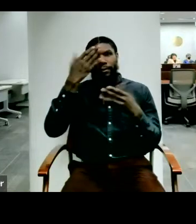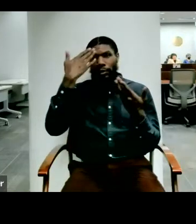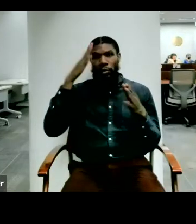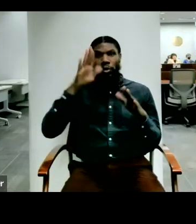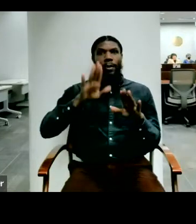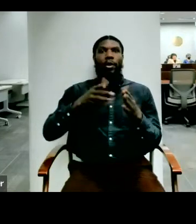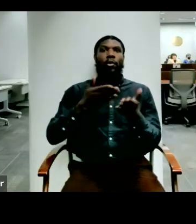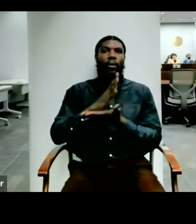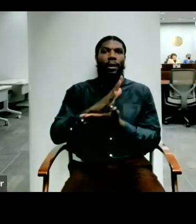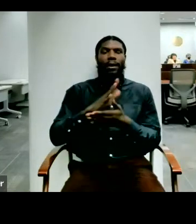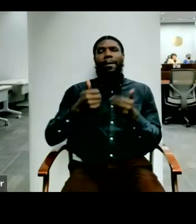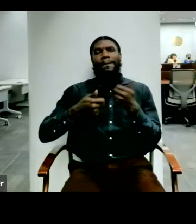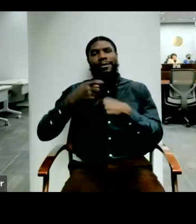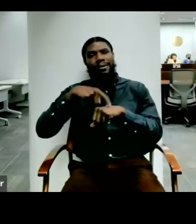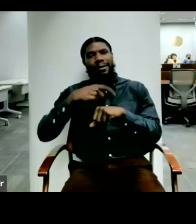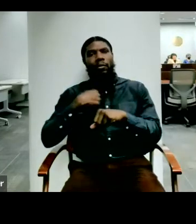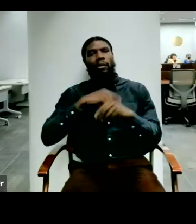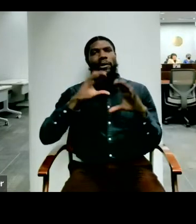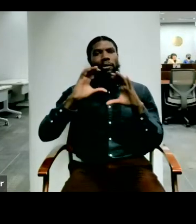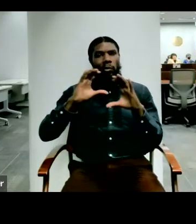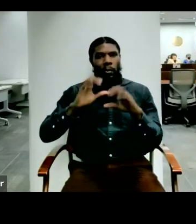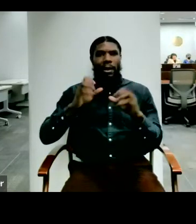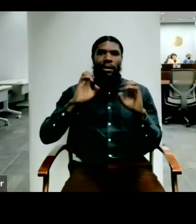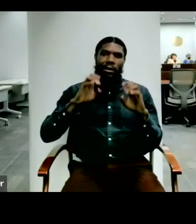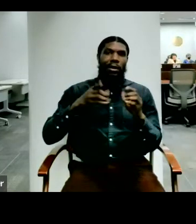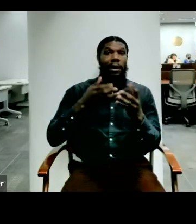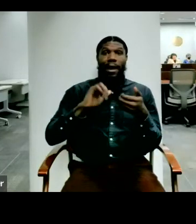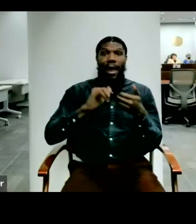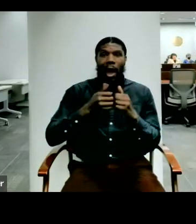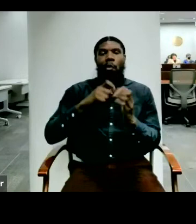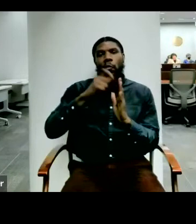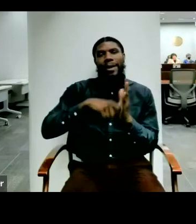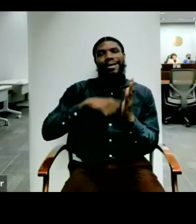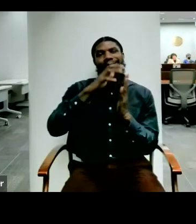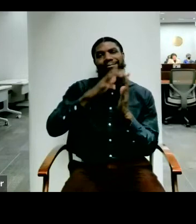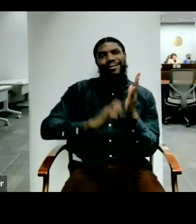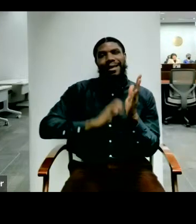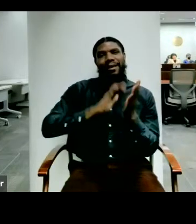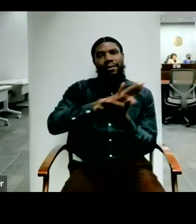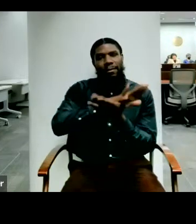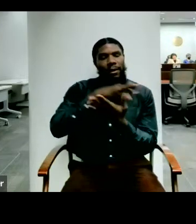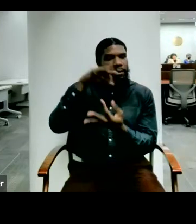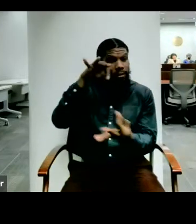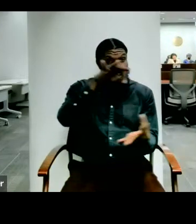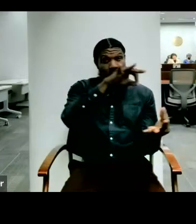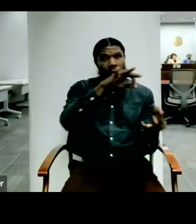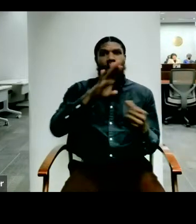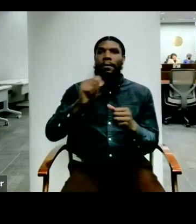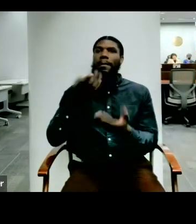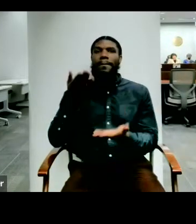we try to educate through the written word. But we may not be reaching people um who can't